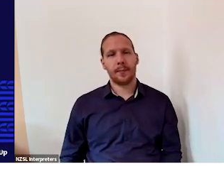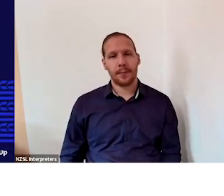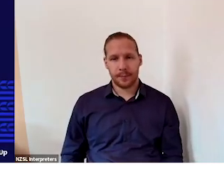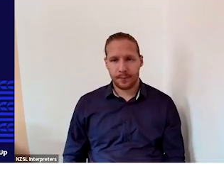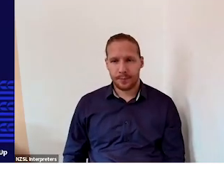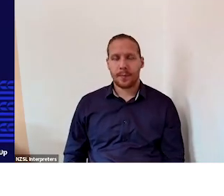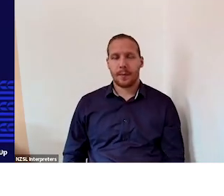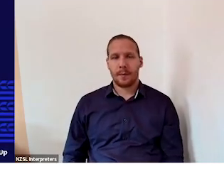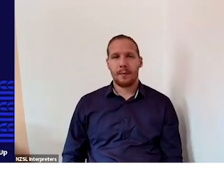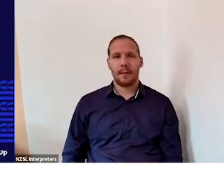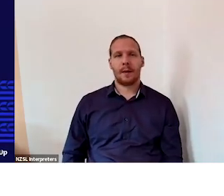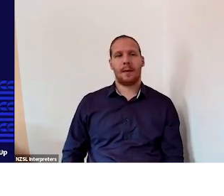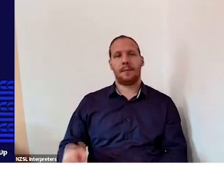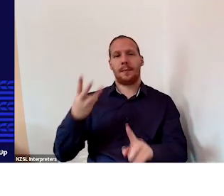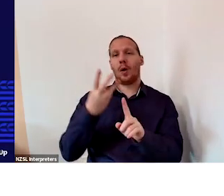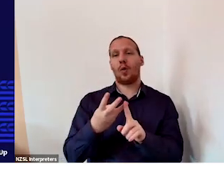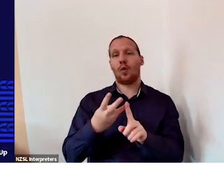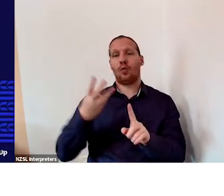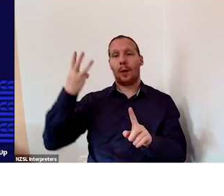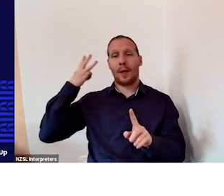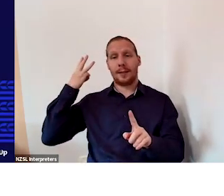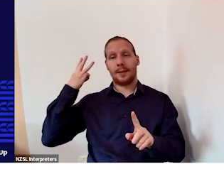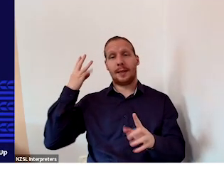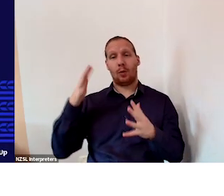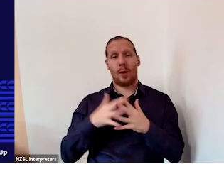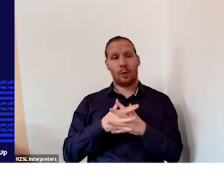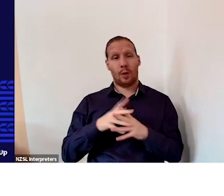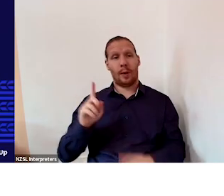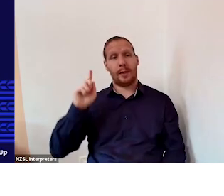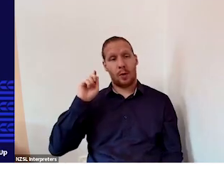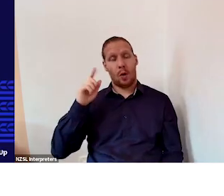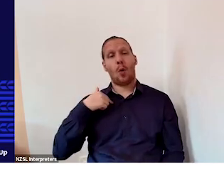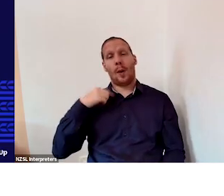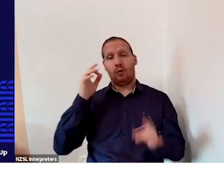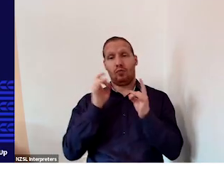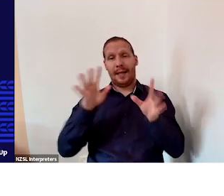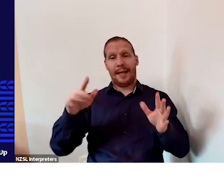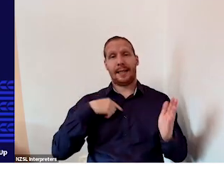in New Zealand team, we're really excited to be able to release. And now we have 15 reports series.